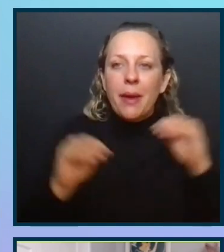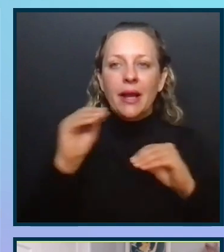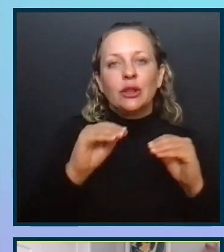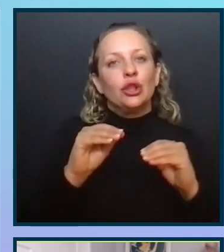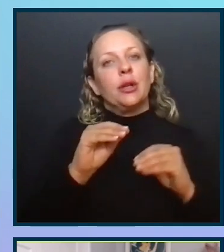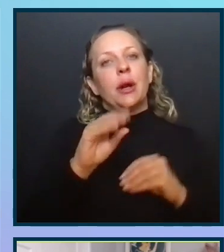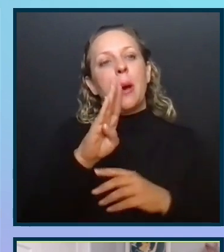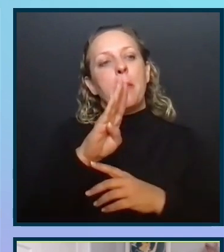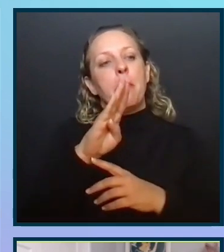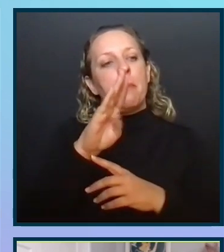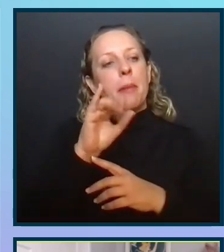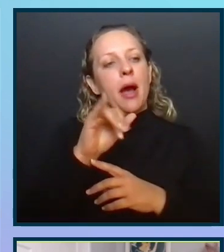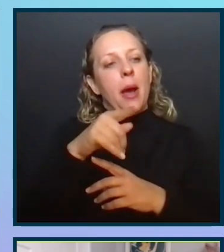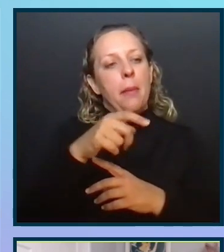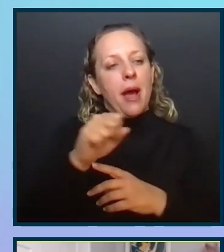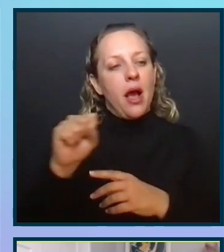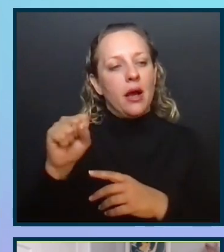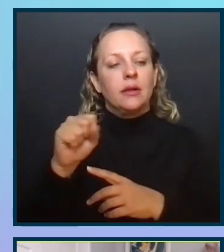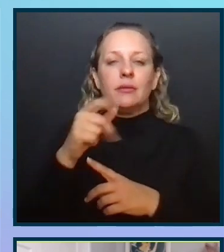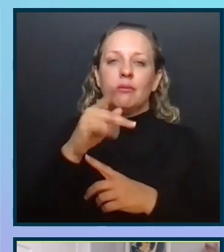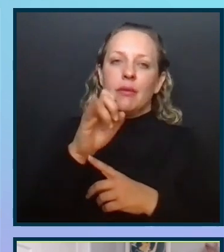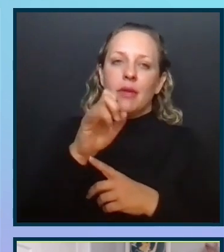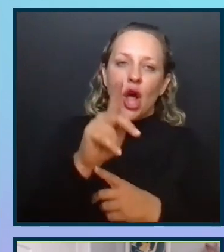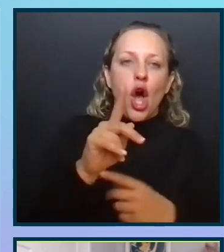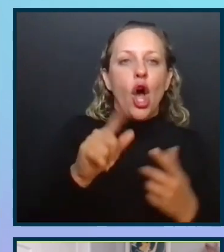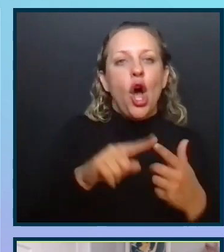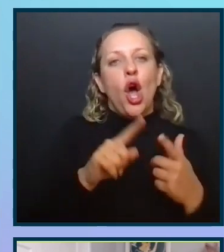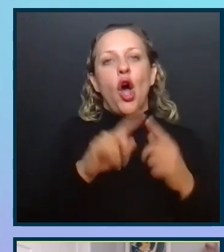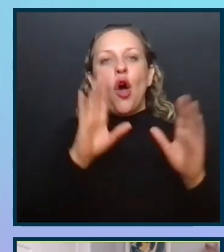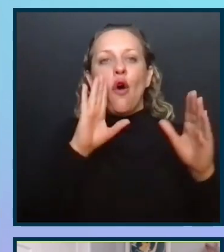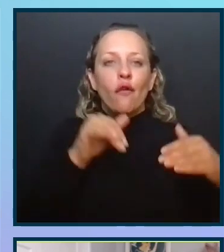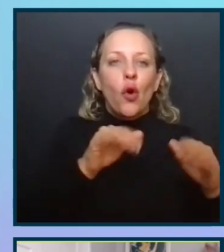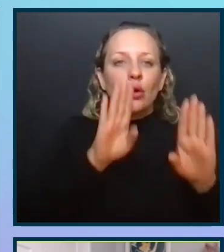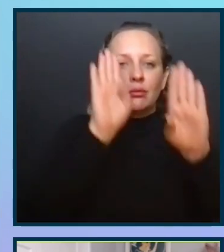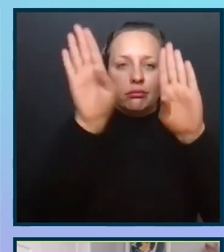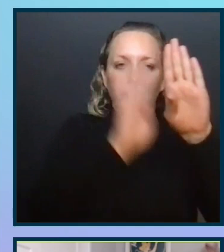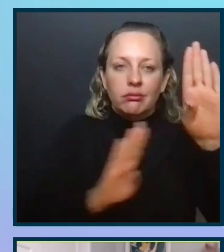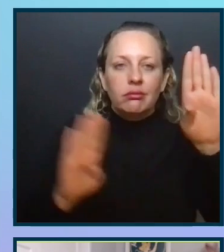focus, hover, layout, navigation, pointer gestures,